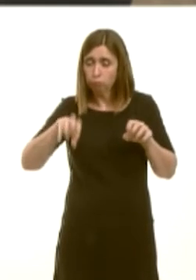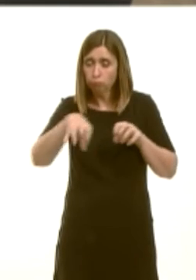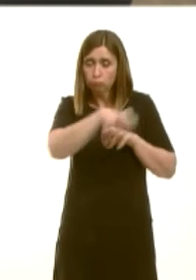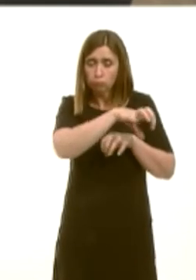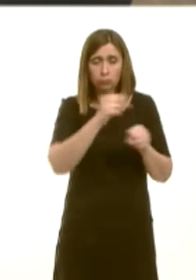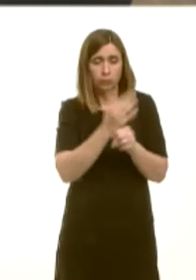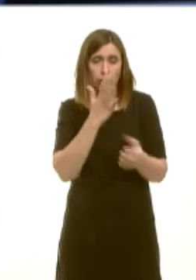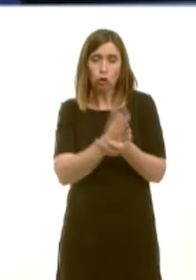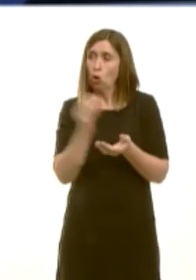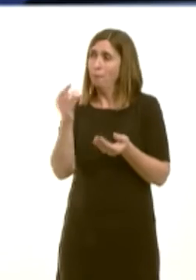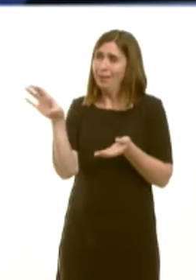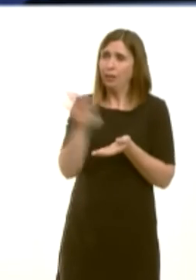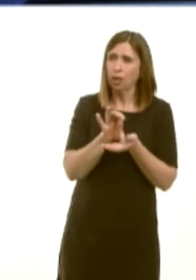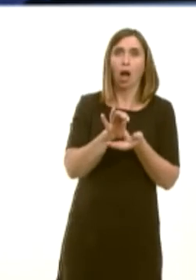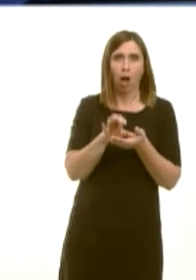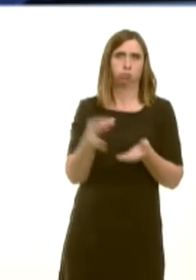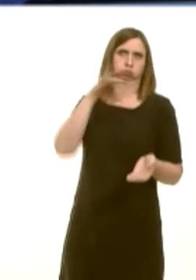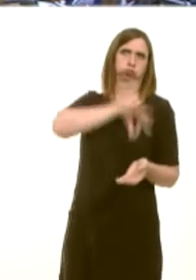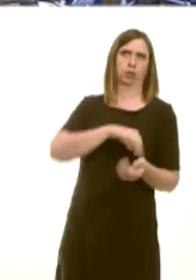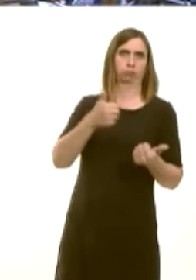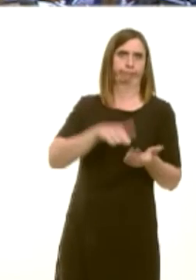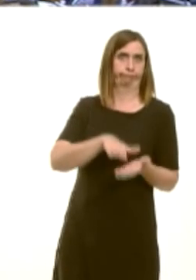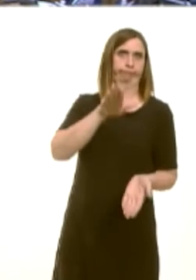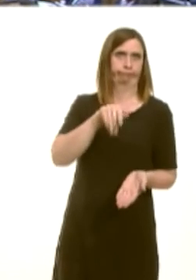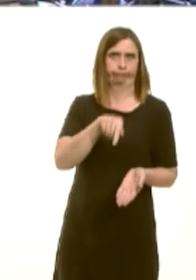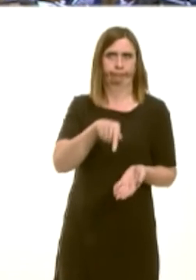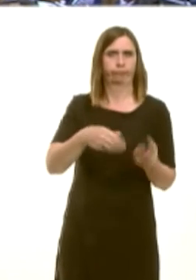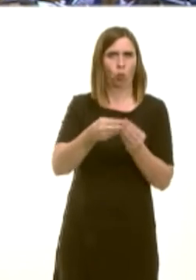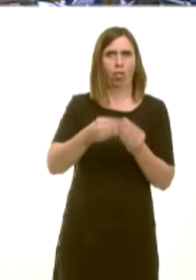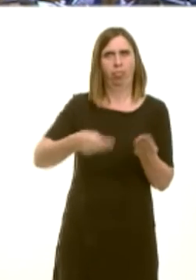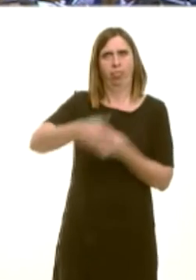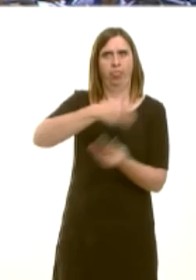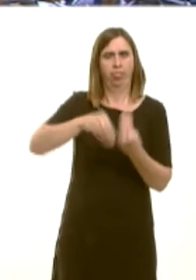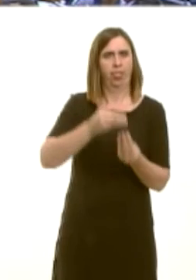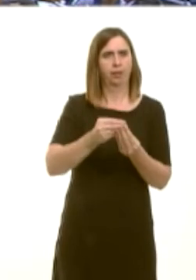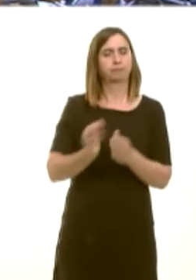benefit to Wales. William Graham: 5. What assessment has the